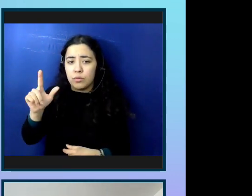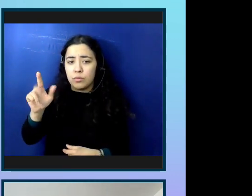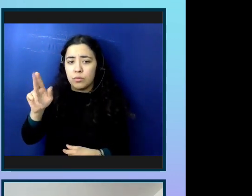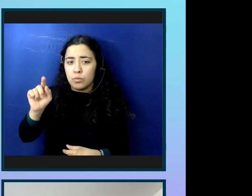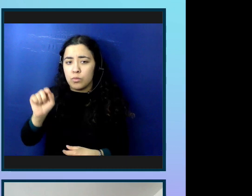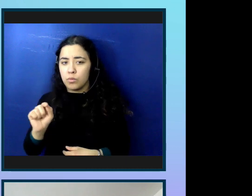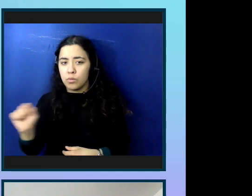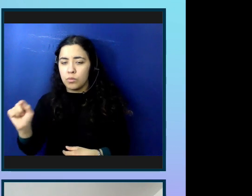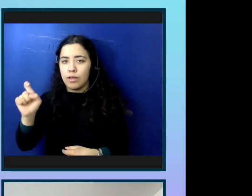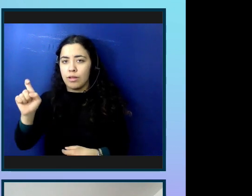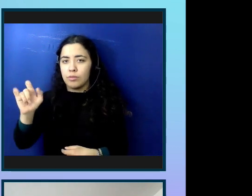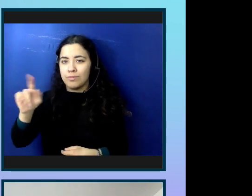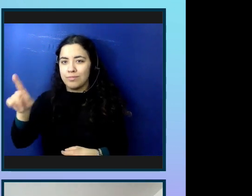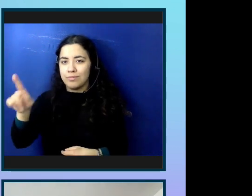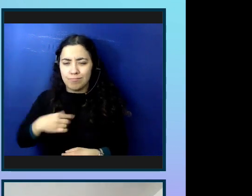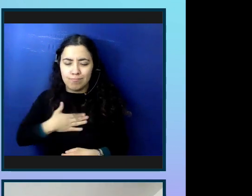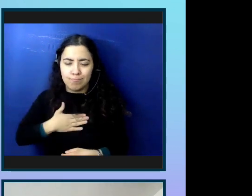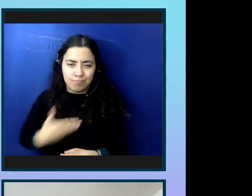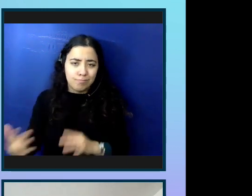or chat with you about your own experiences.